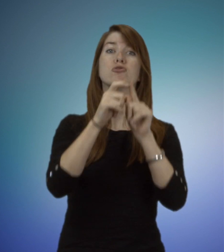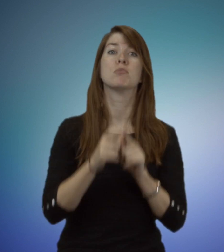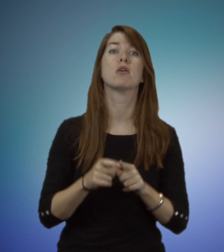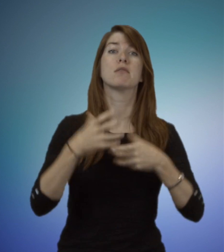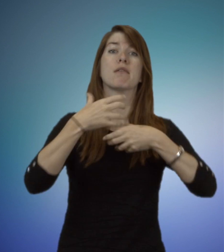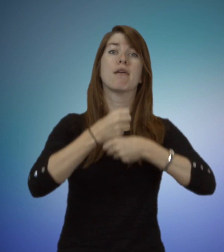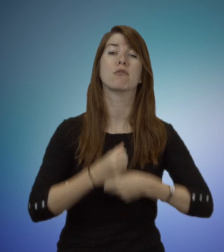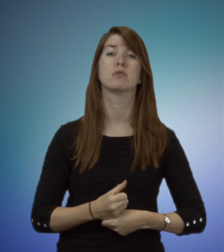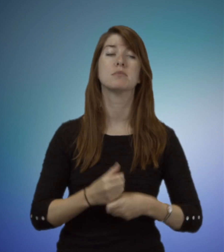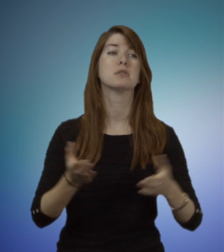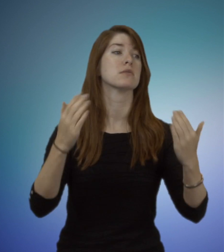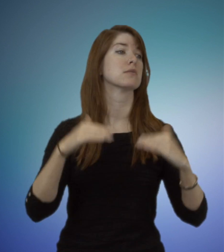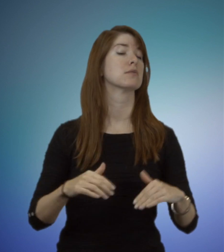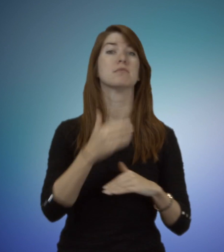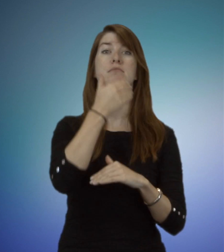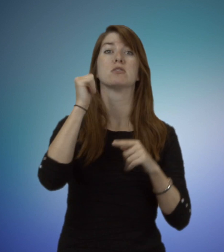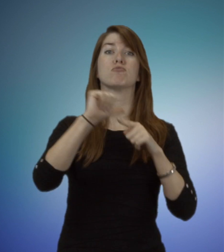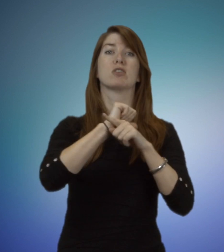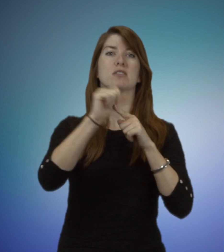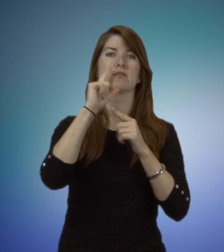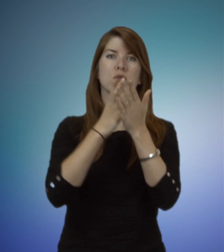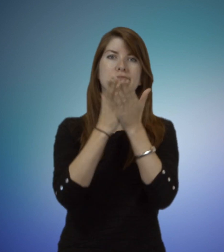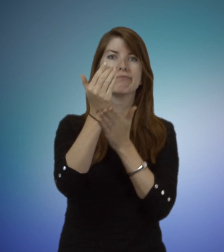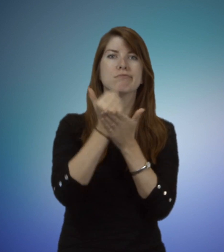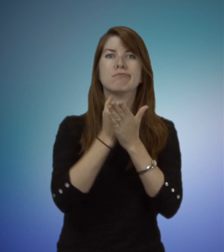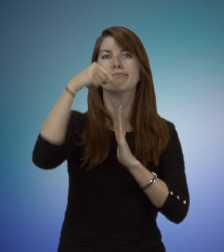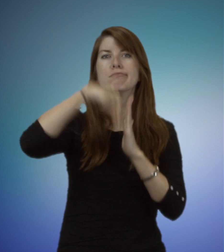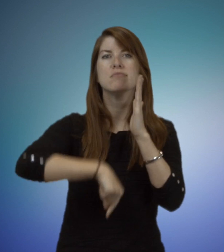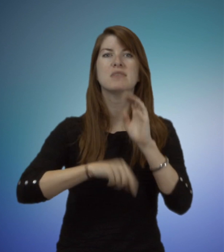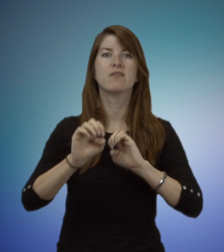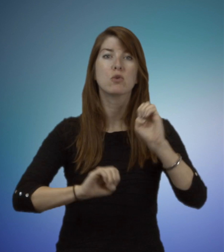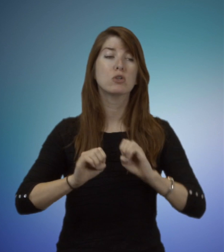best practices for comprehensive evaluation, what tools are typically used